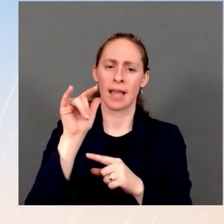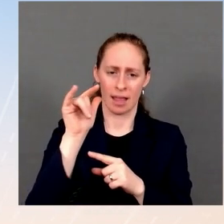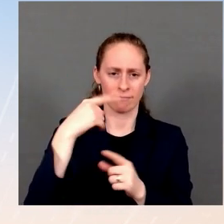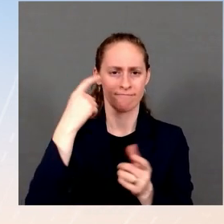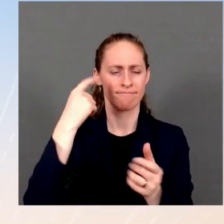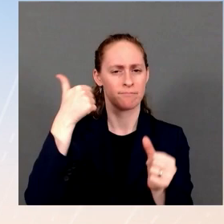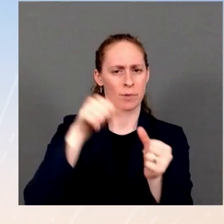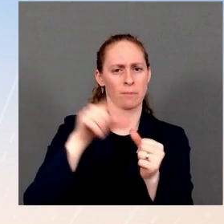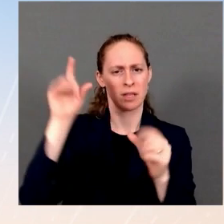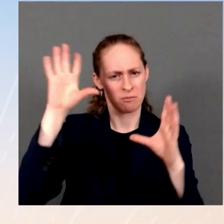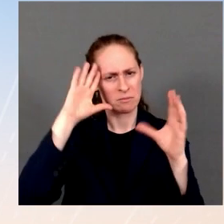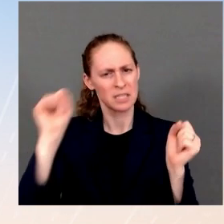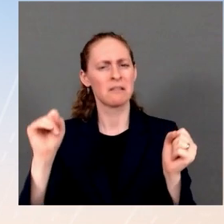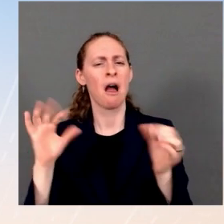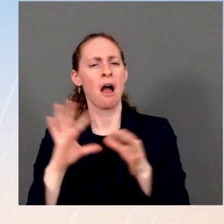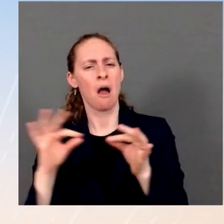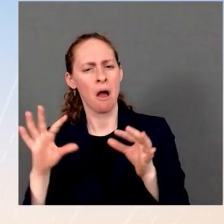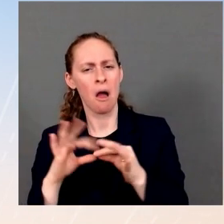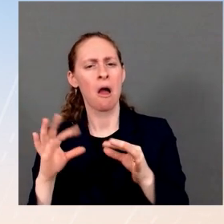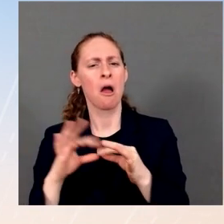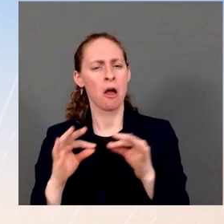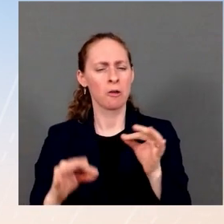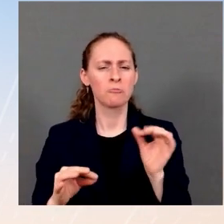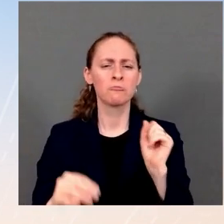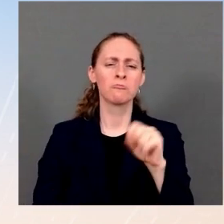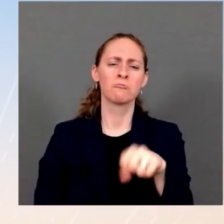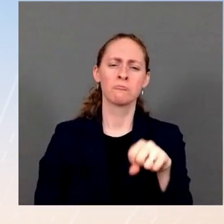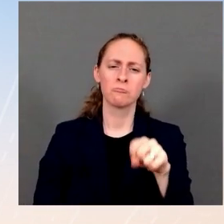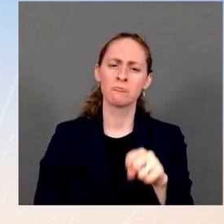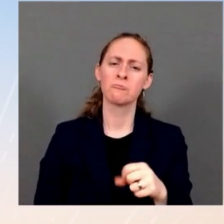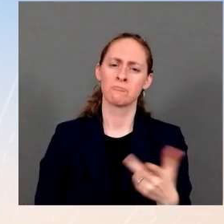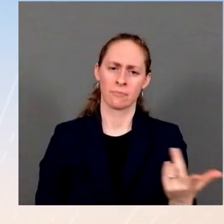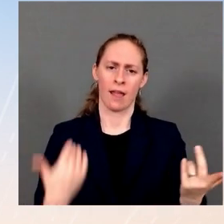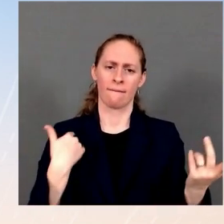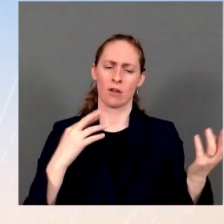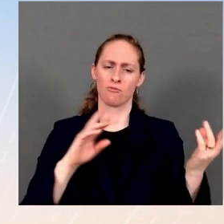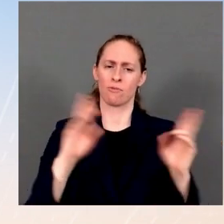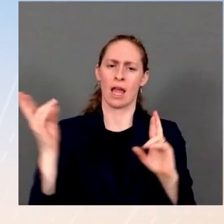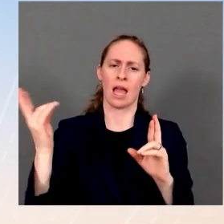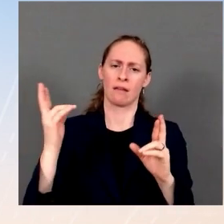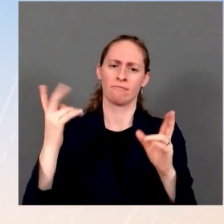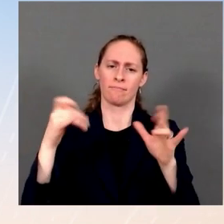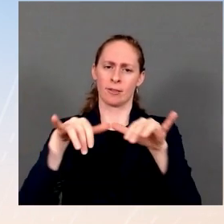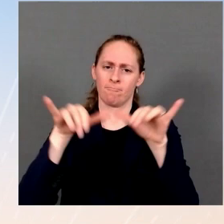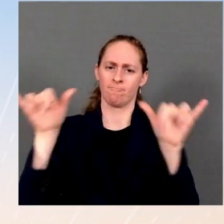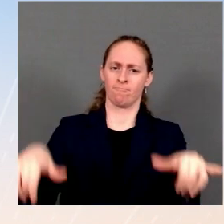has either asked for the Child Tax Credit to come out or sort of pitched a 10-year Child Tax Credit